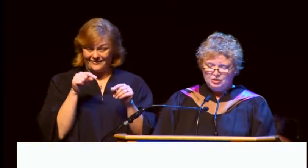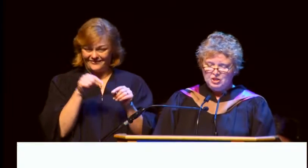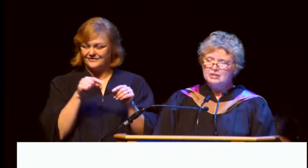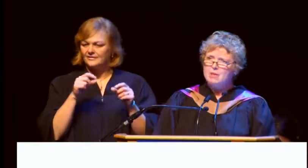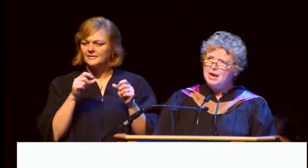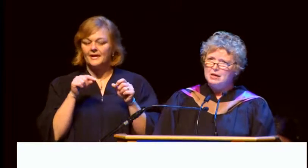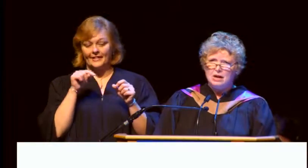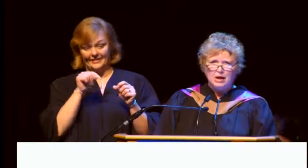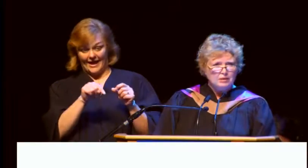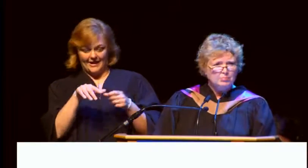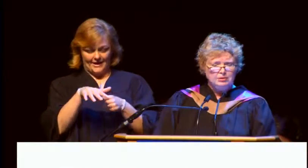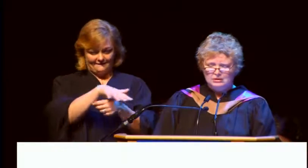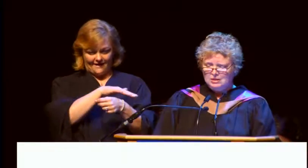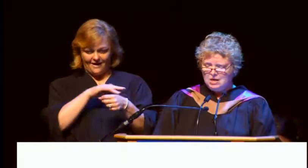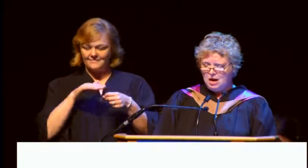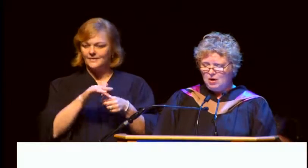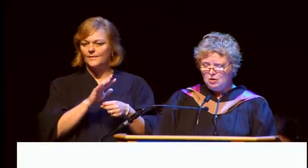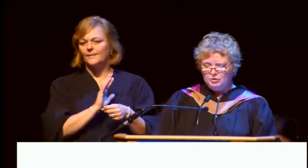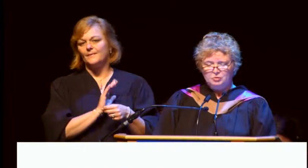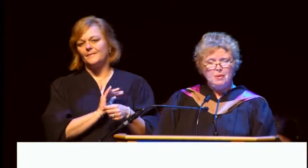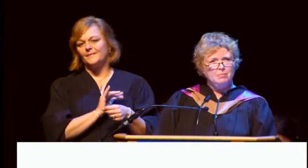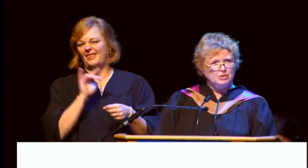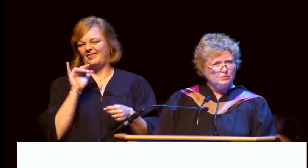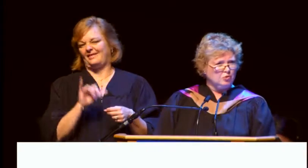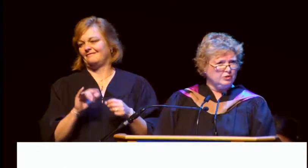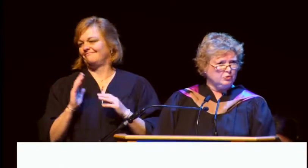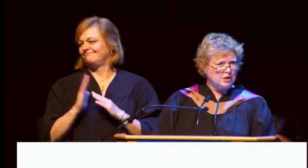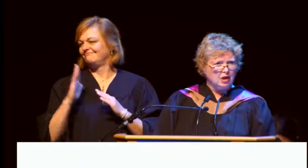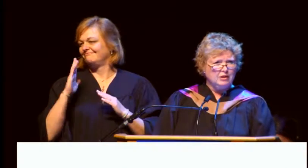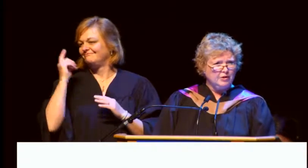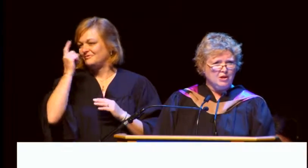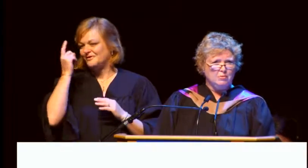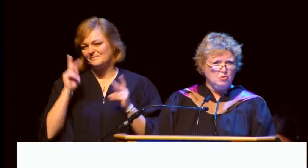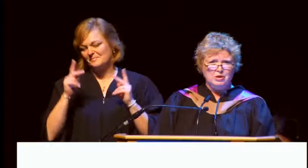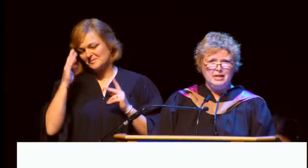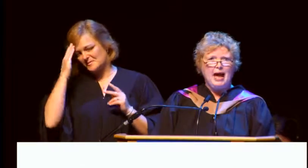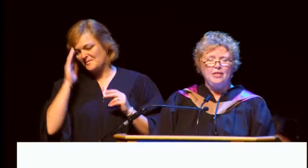SHE HAS MADE IT A HUB AROUND WHICH MEMBERS OF TORONTO'S CULINARY COMMUNITY GATHER.